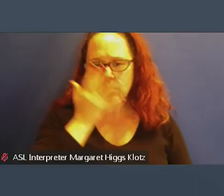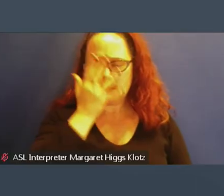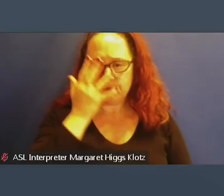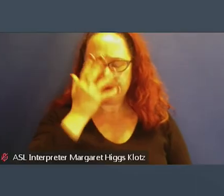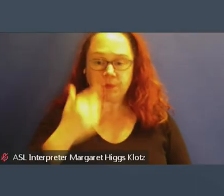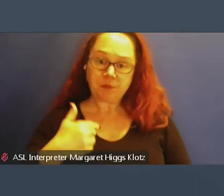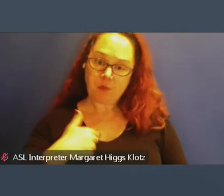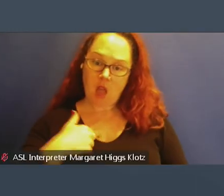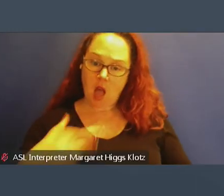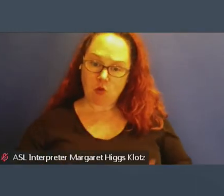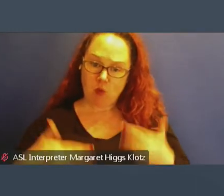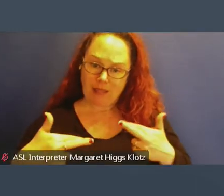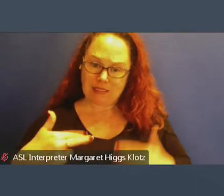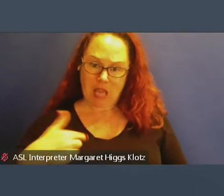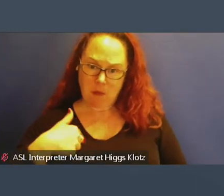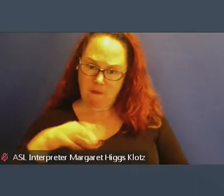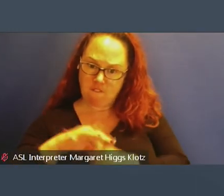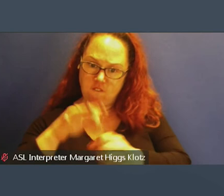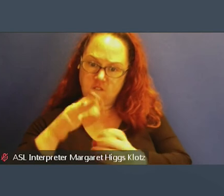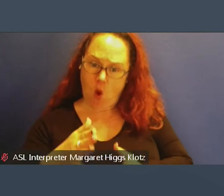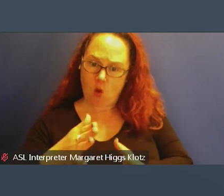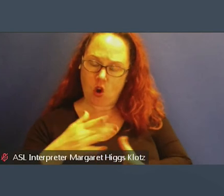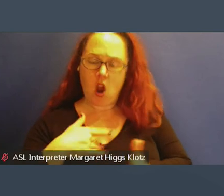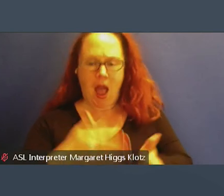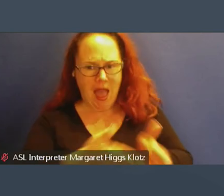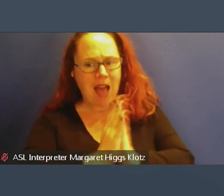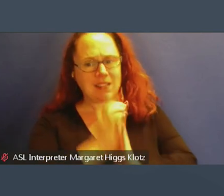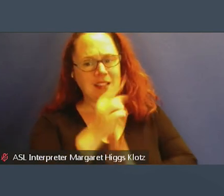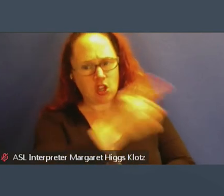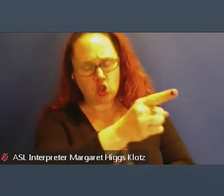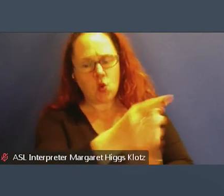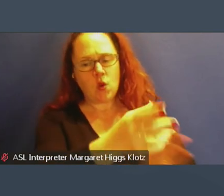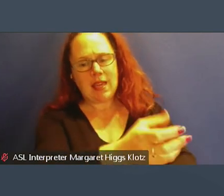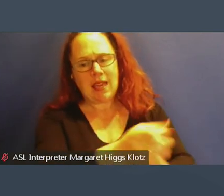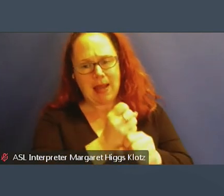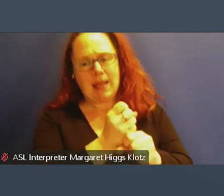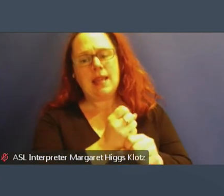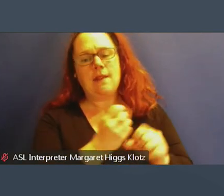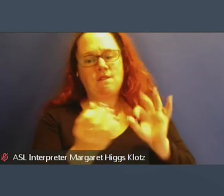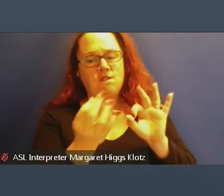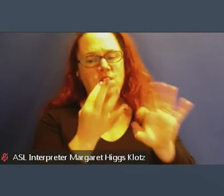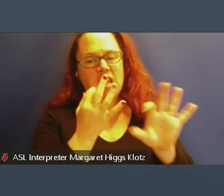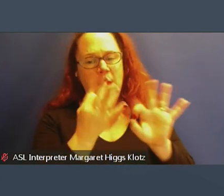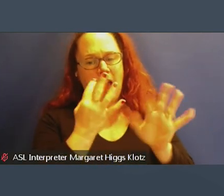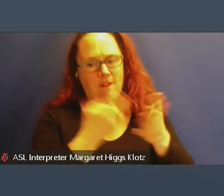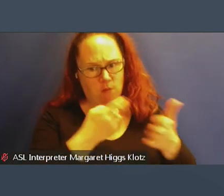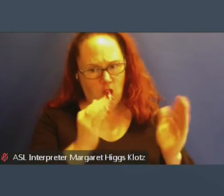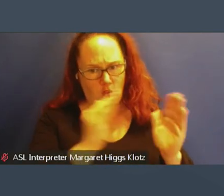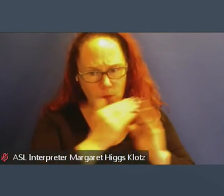I'm asking that the planning board recommend neighborhood input and all steps of the process. And we also, I would also like hotels County.